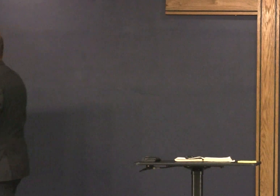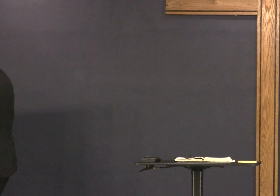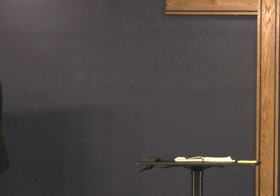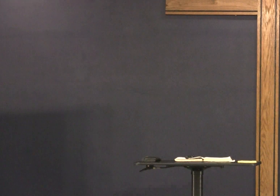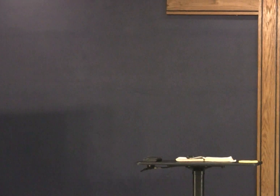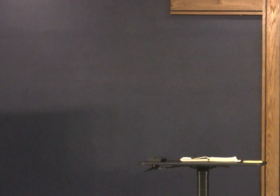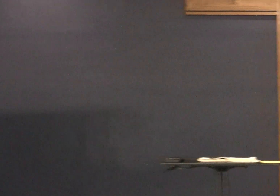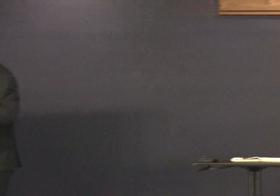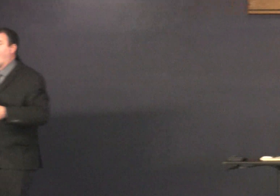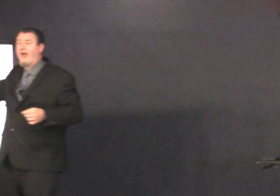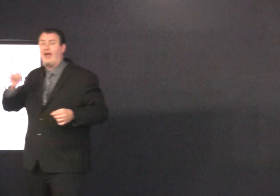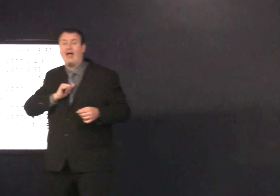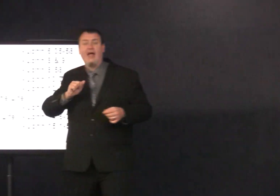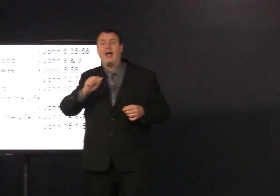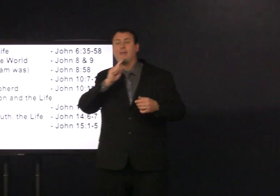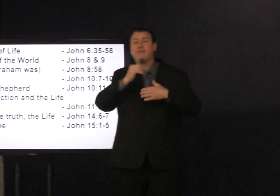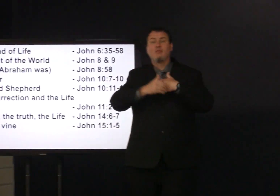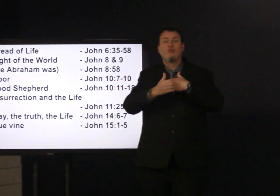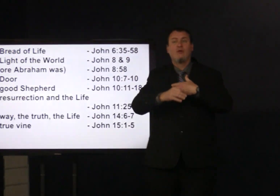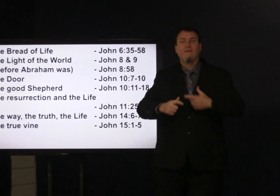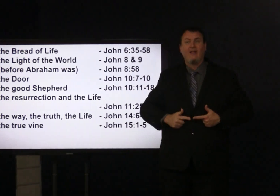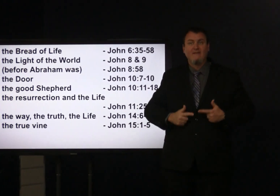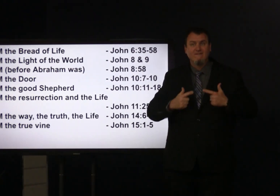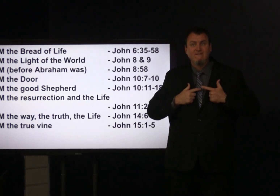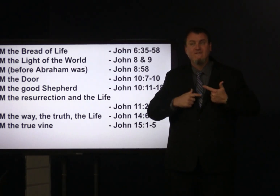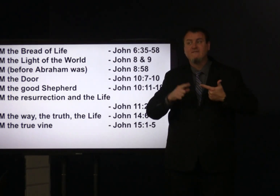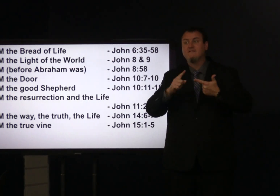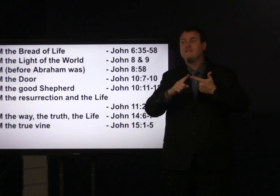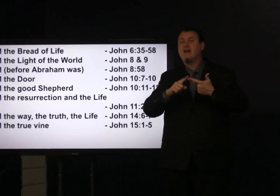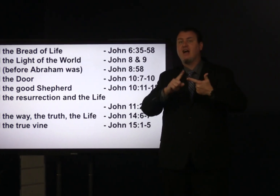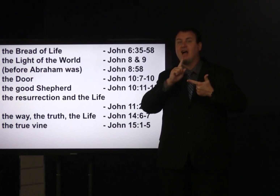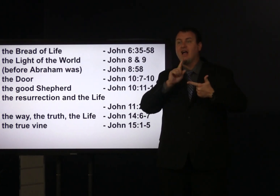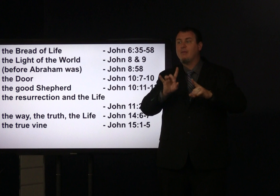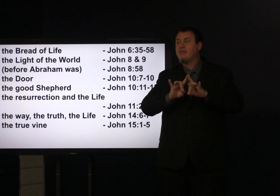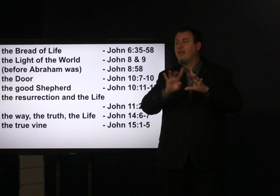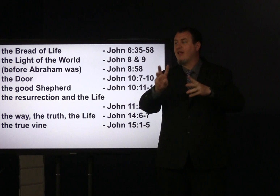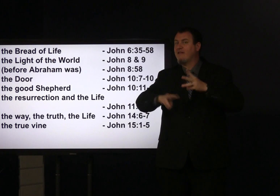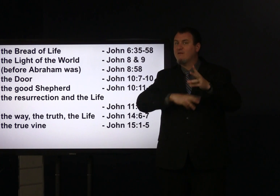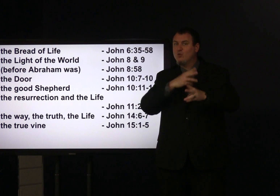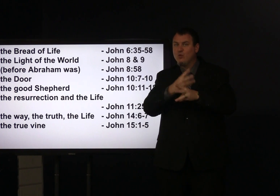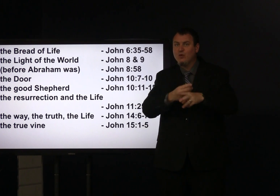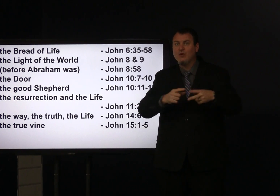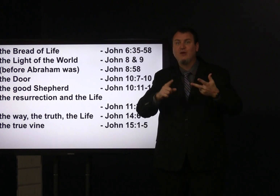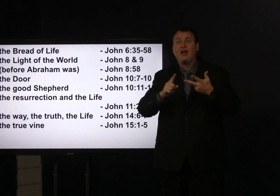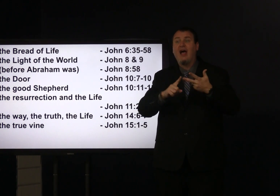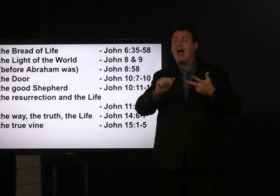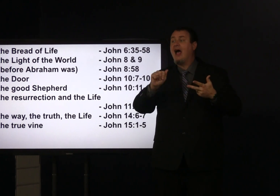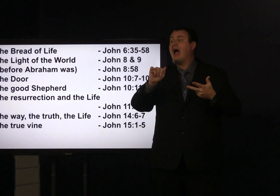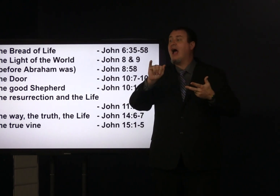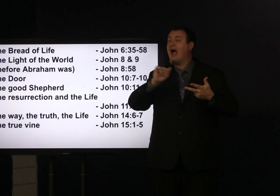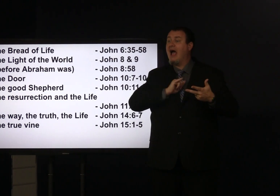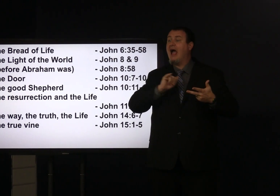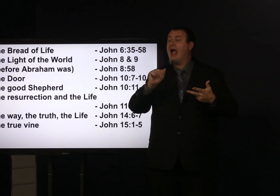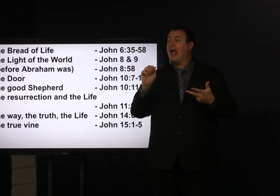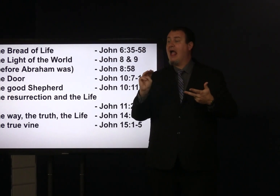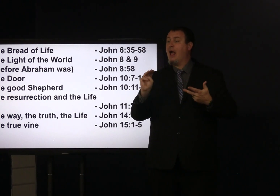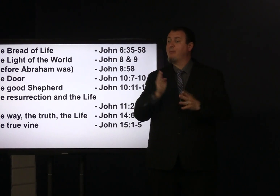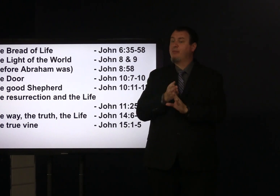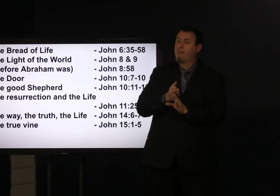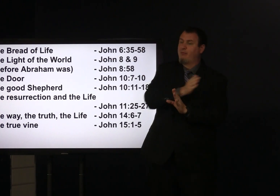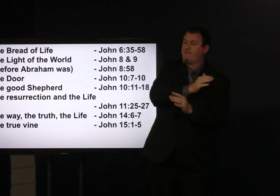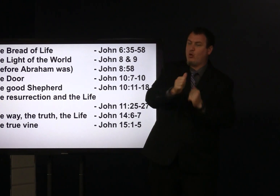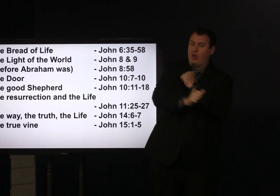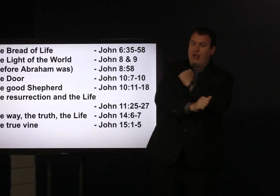so far so far we've talked about in John I am the bread of life I am the light of the world foreign